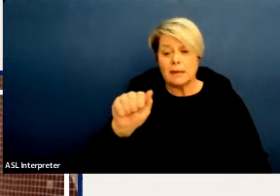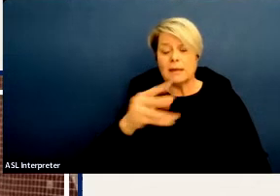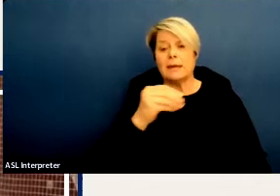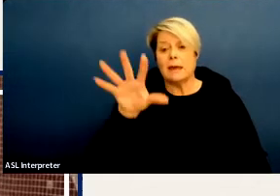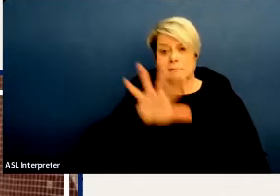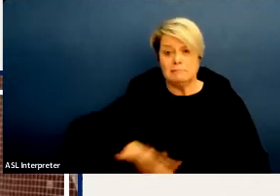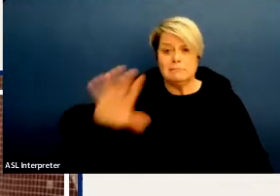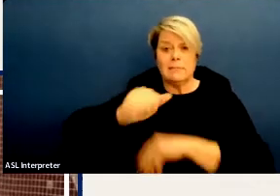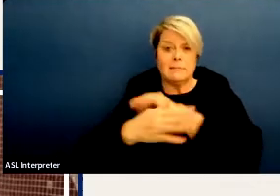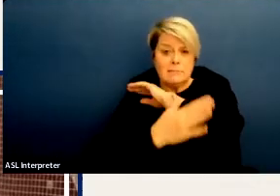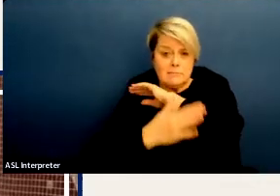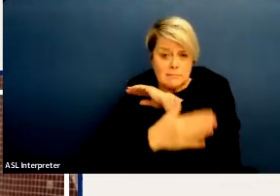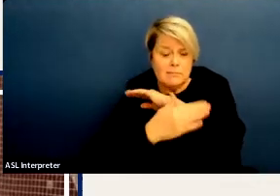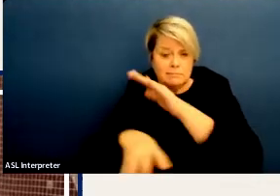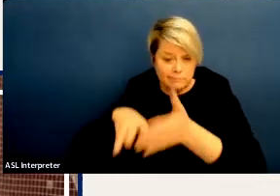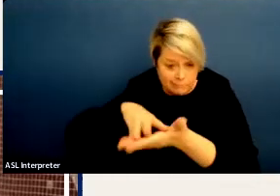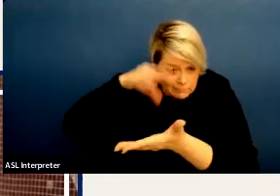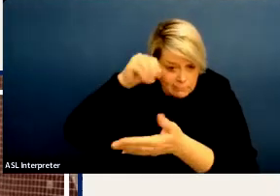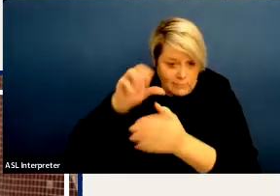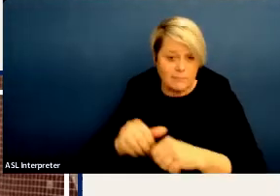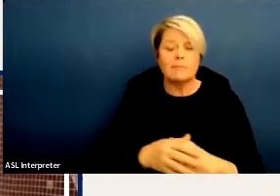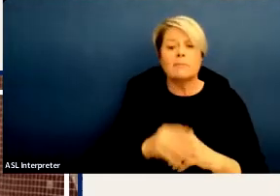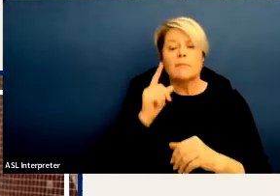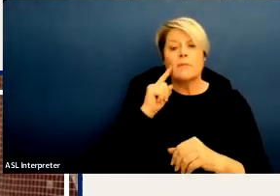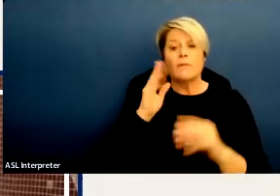on fair trade. You can learn about fair trade at the